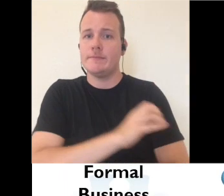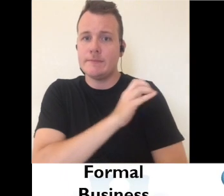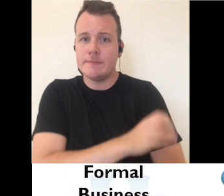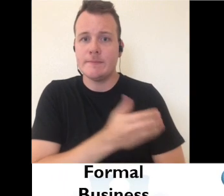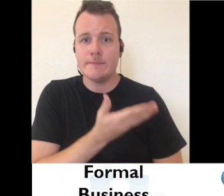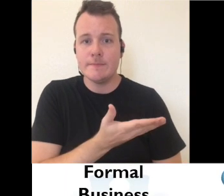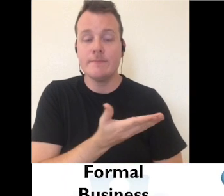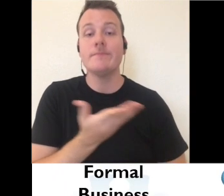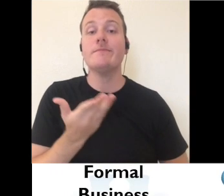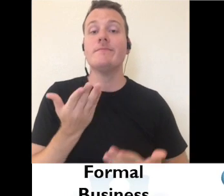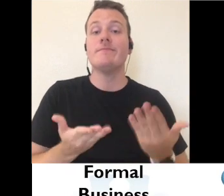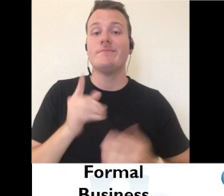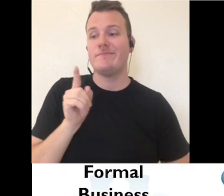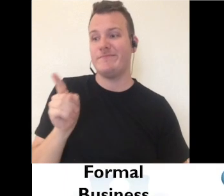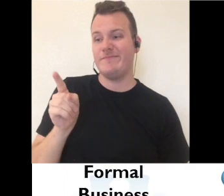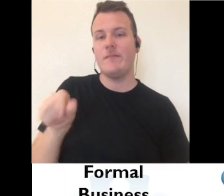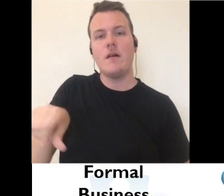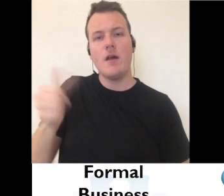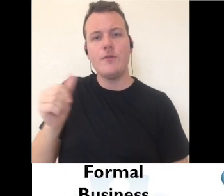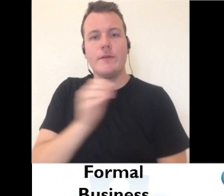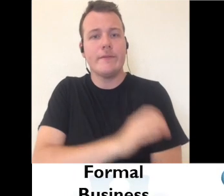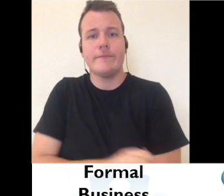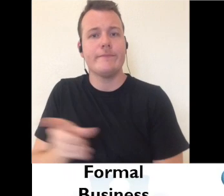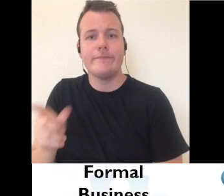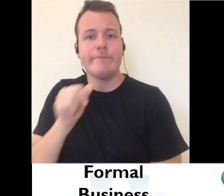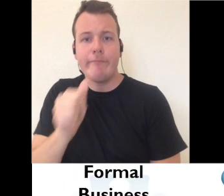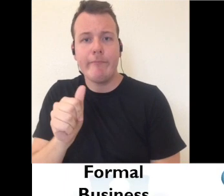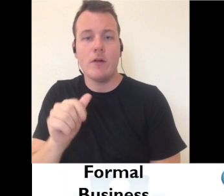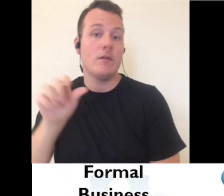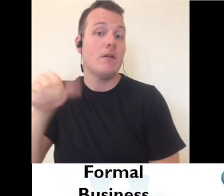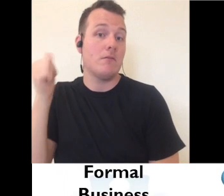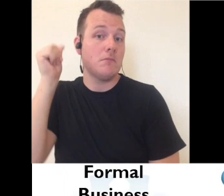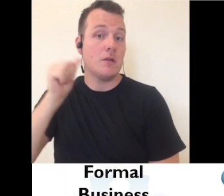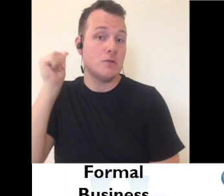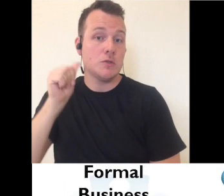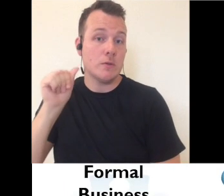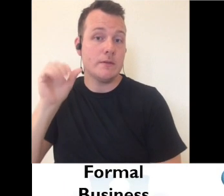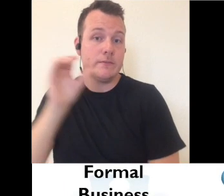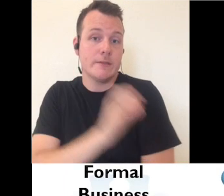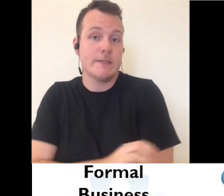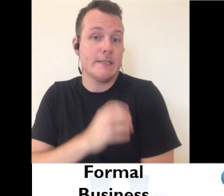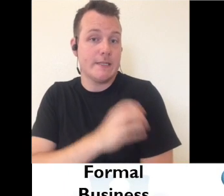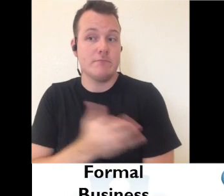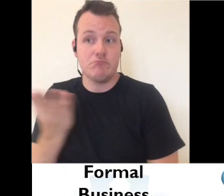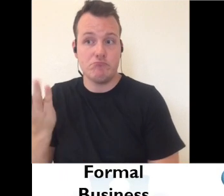or even other audiology clinics. So that depth is what's really important. So yeah,